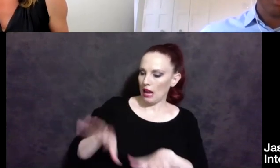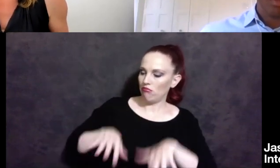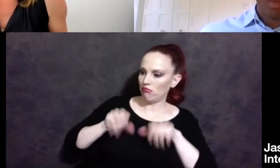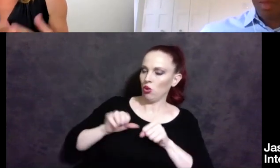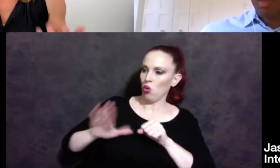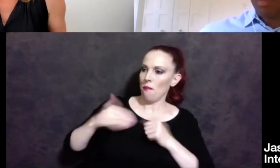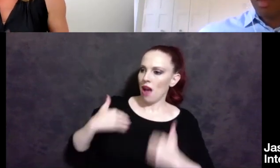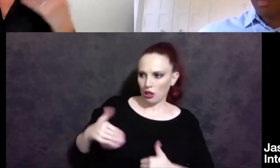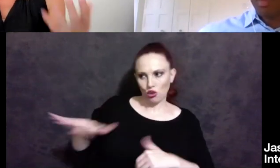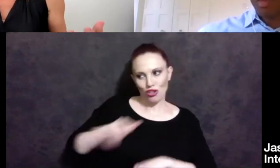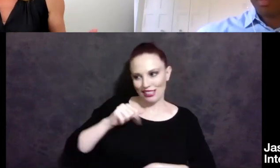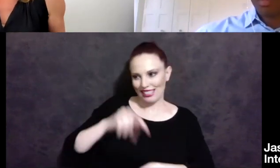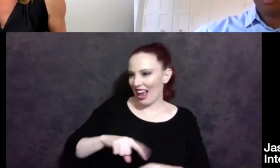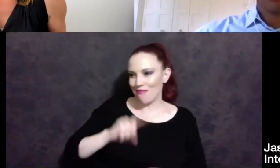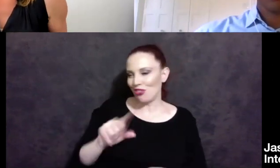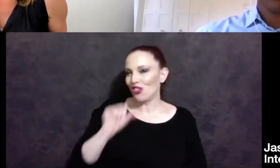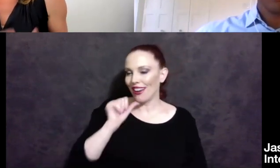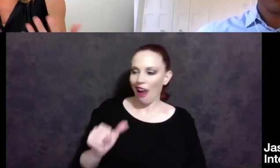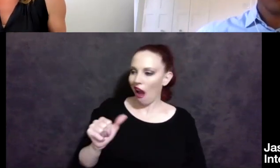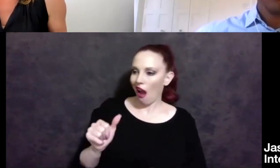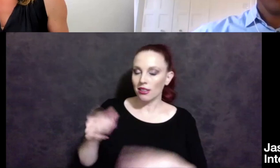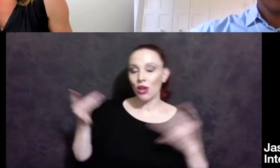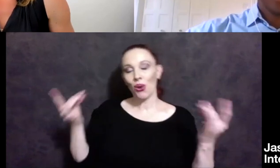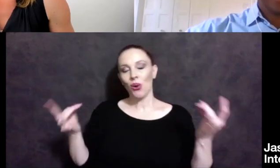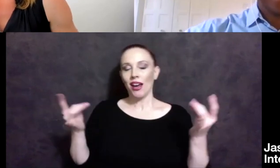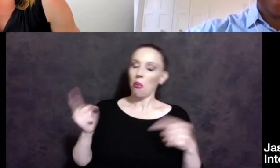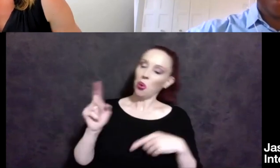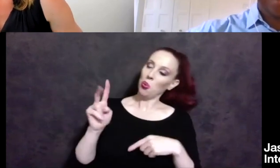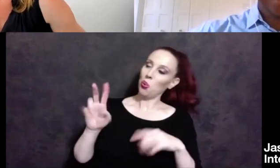in your life, it wasn't just you took a few yoga classes, I think you went pretty deep